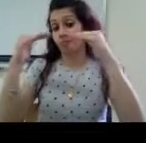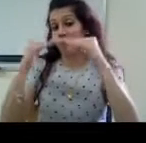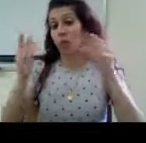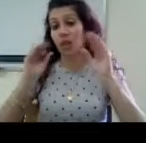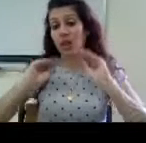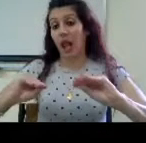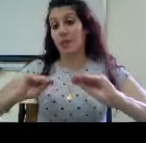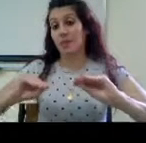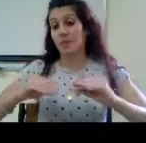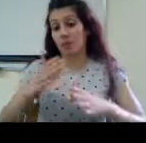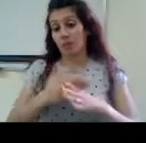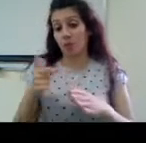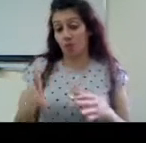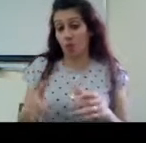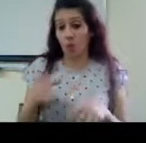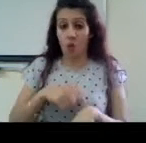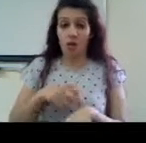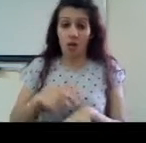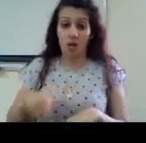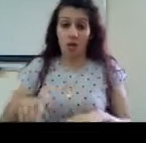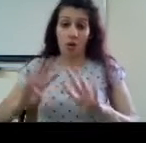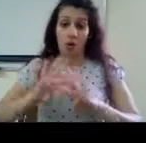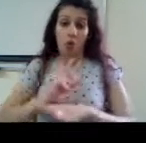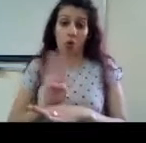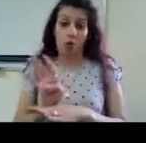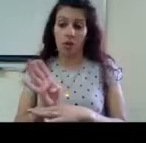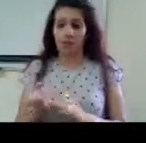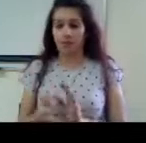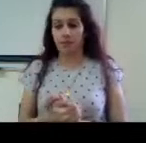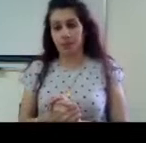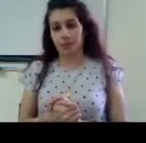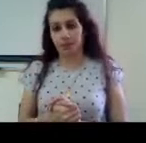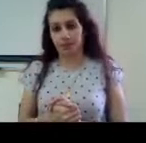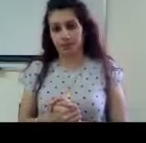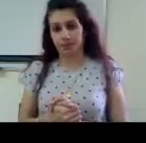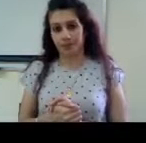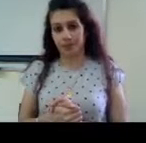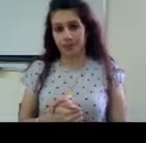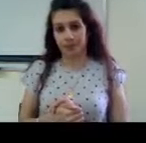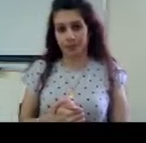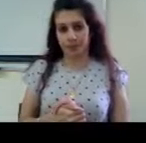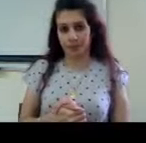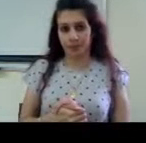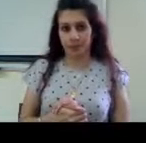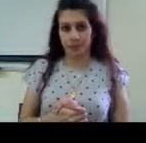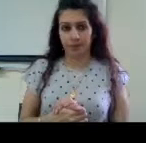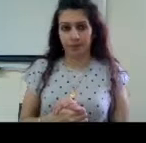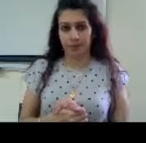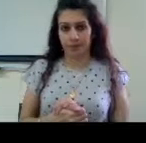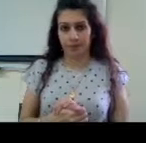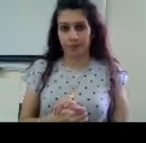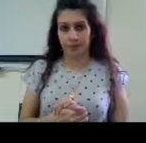platform itself has partial WGA c 2.1 level double-a conformance with some